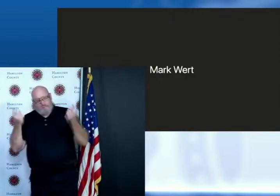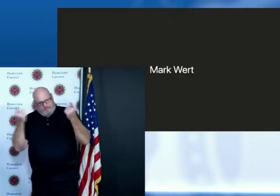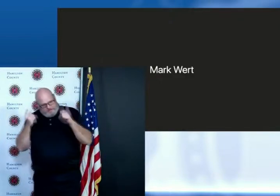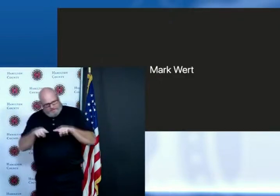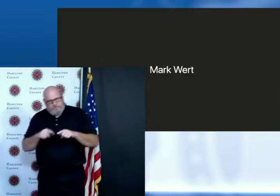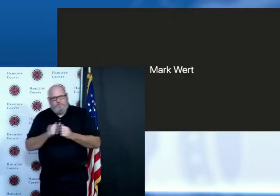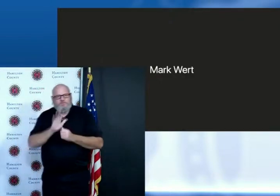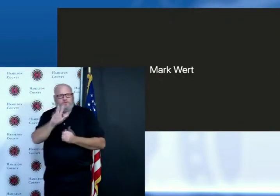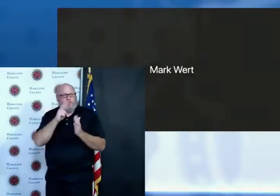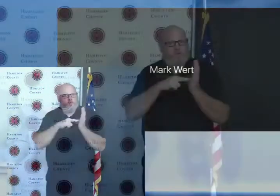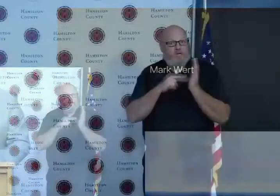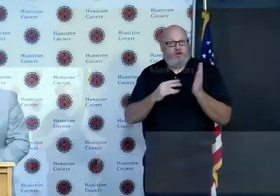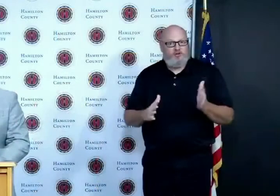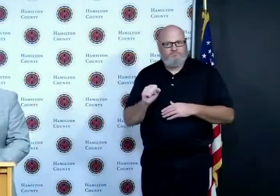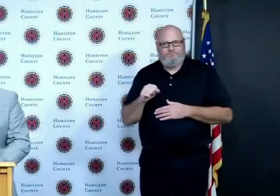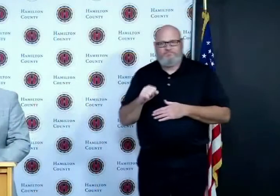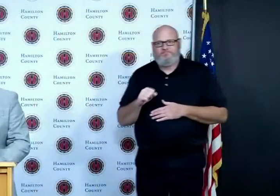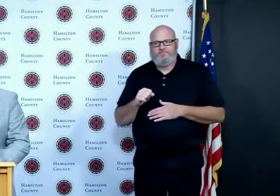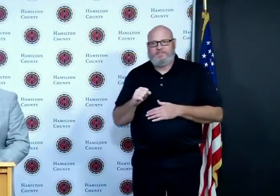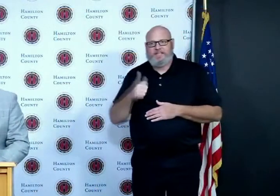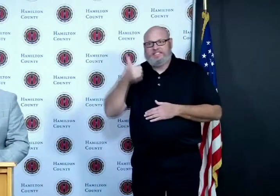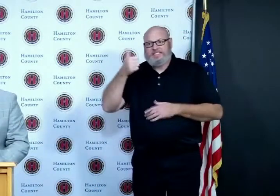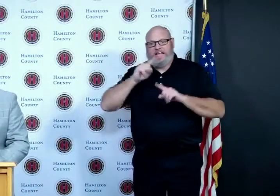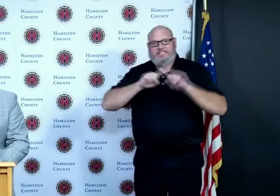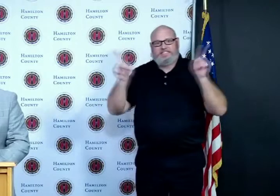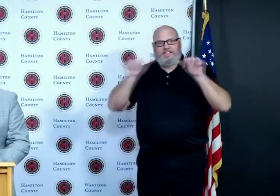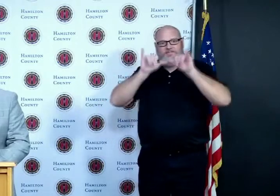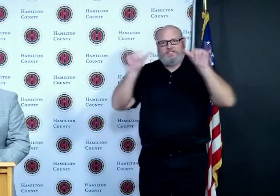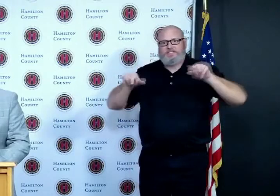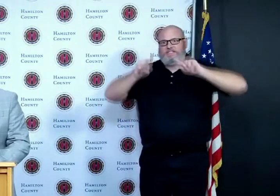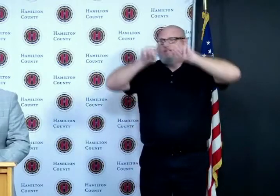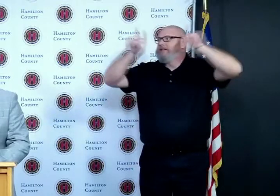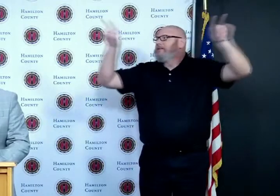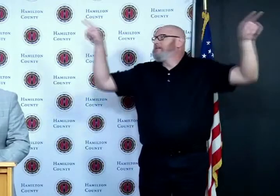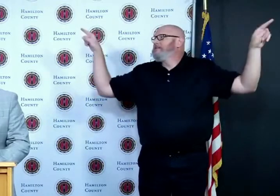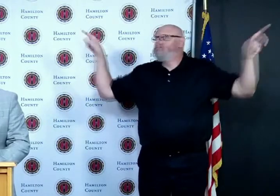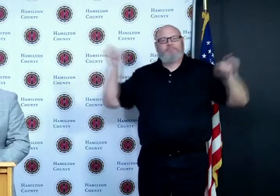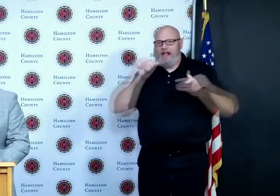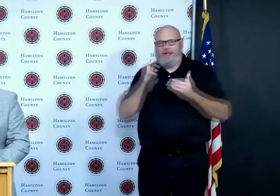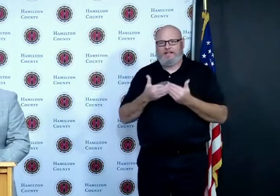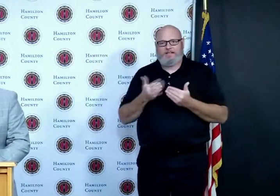ten different systems we here in Hamilton County have created a few tools that help but they're not